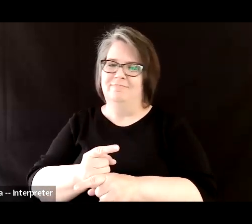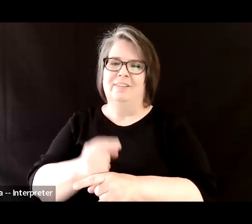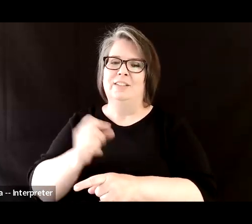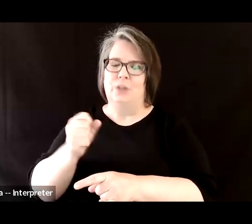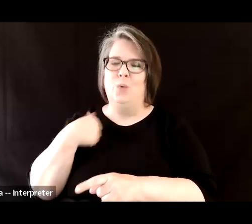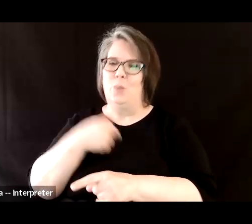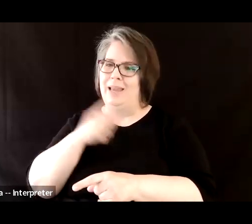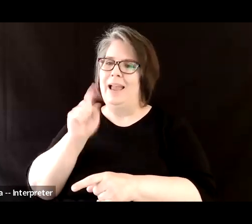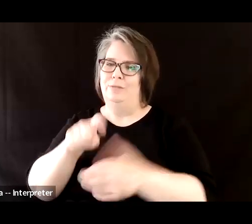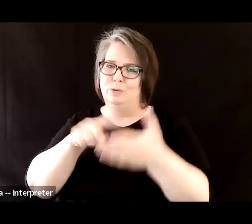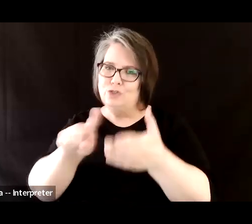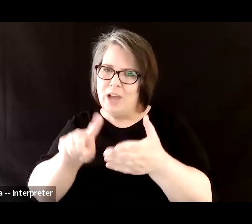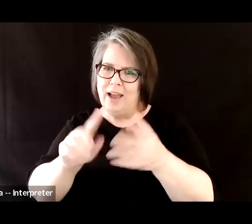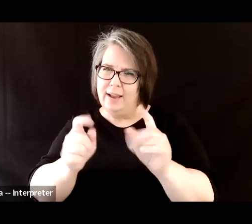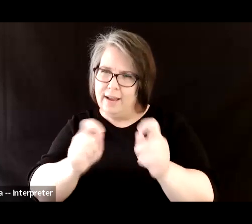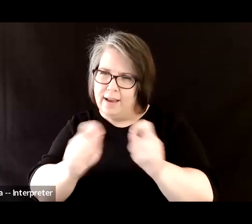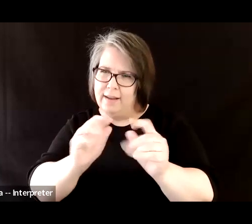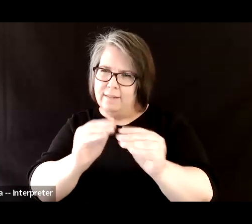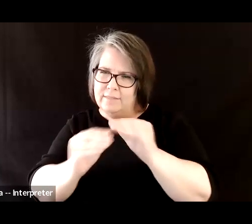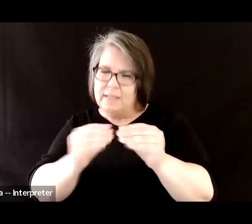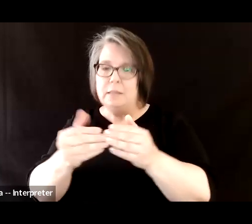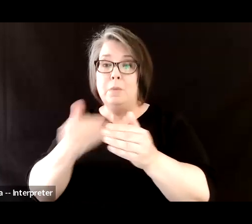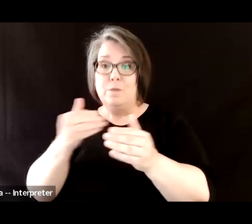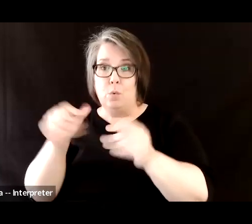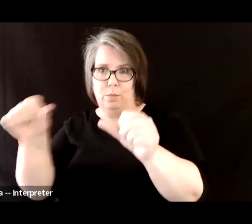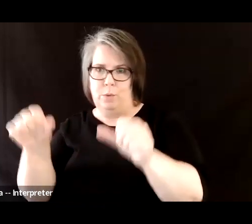edit them for accuracy before we post those.